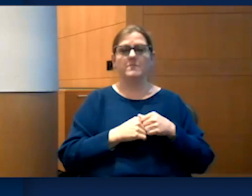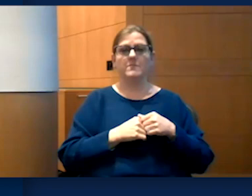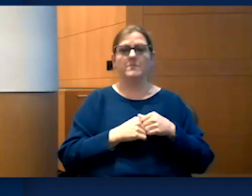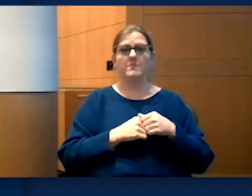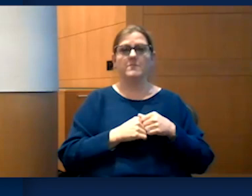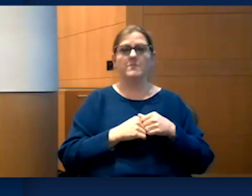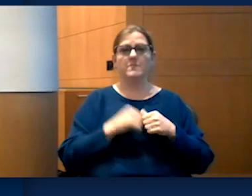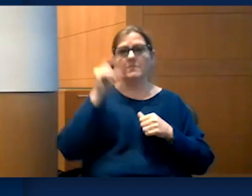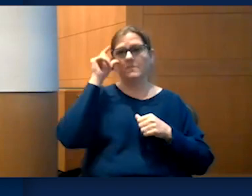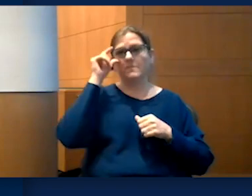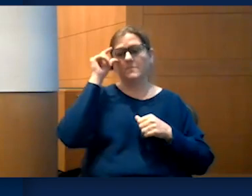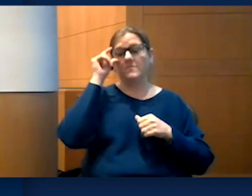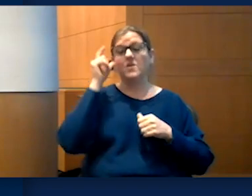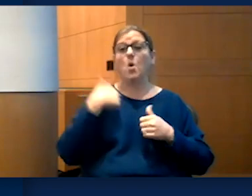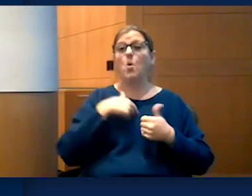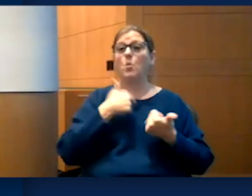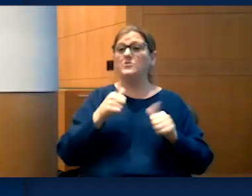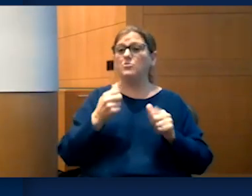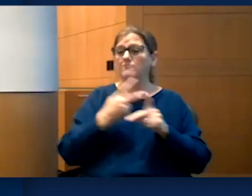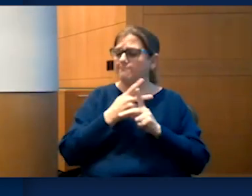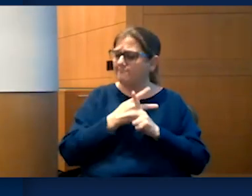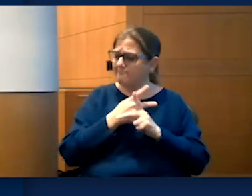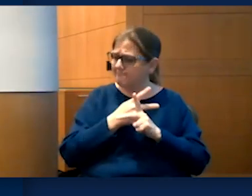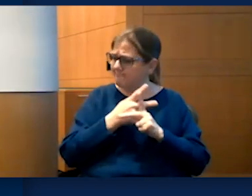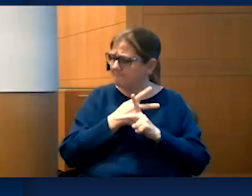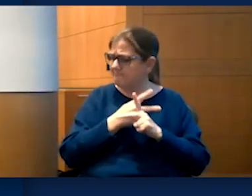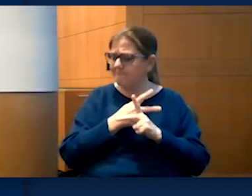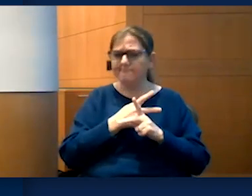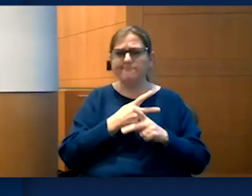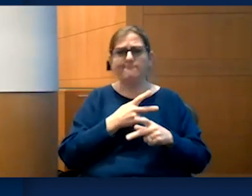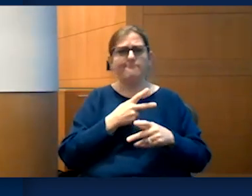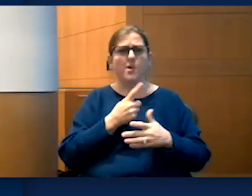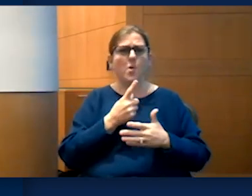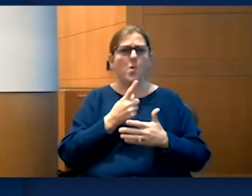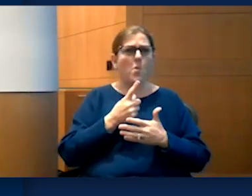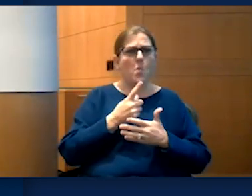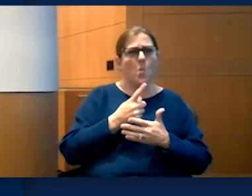We started with focus groups of women to develop a list of unique attributes of the cervical cancer screening technique.